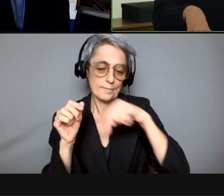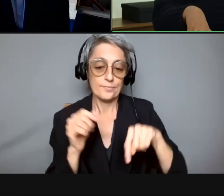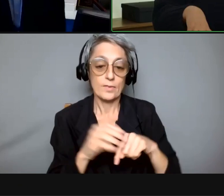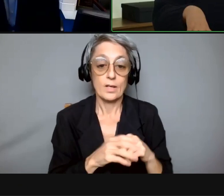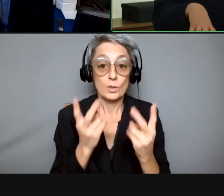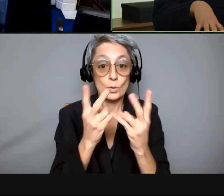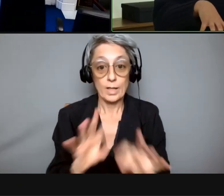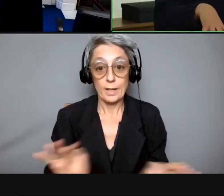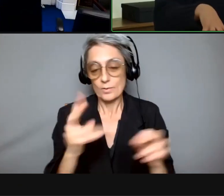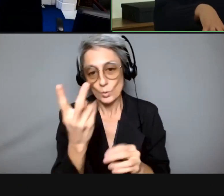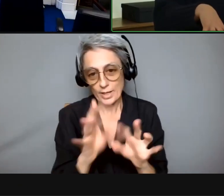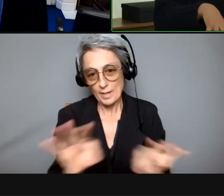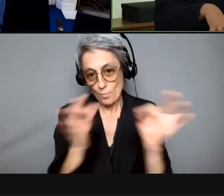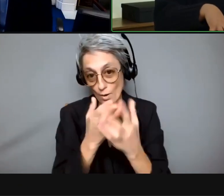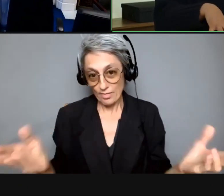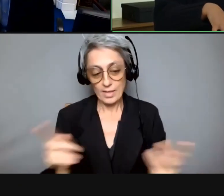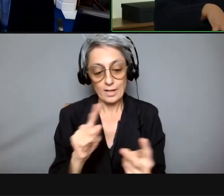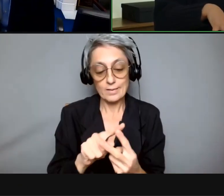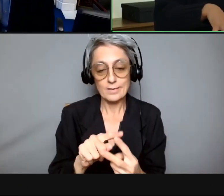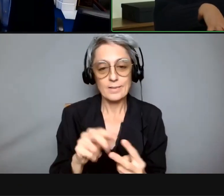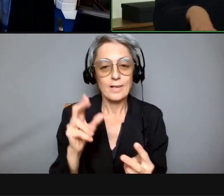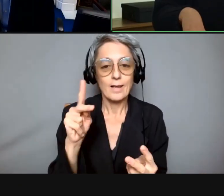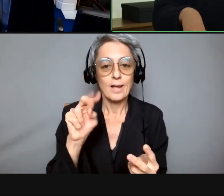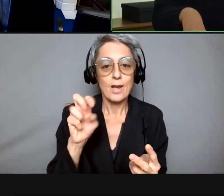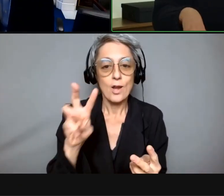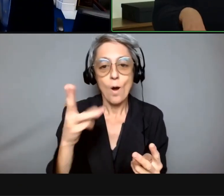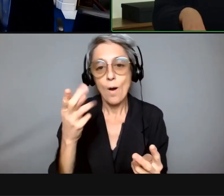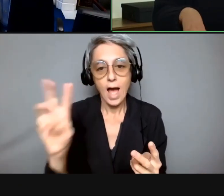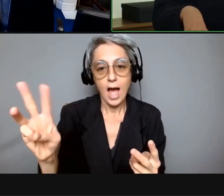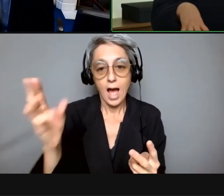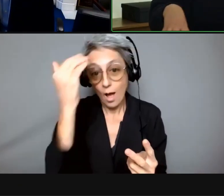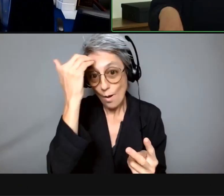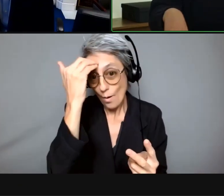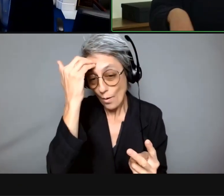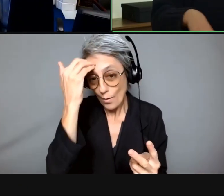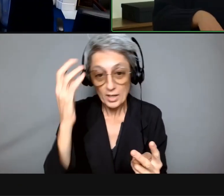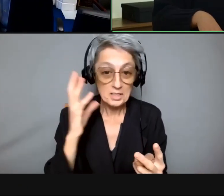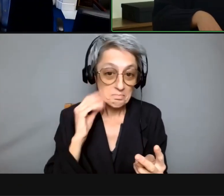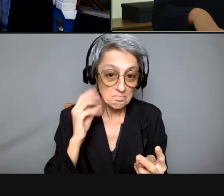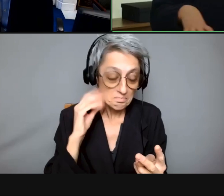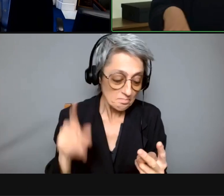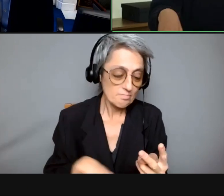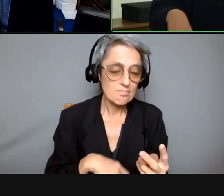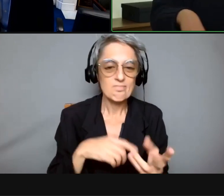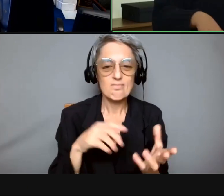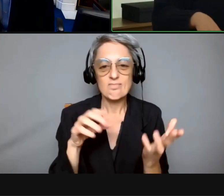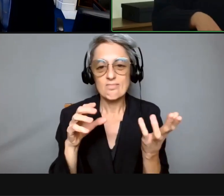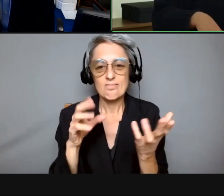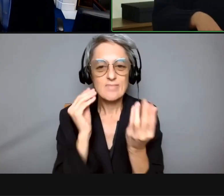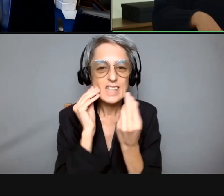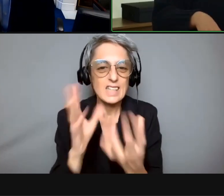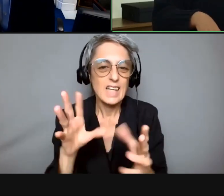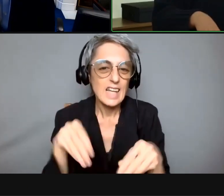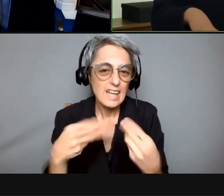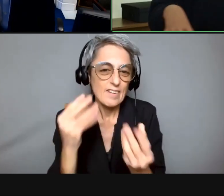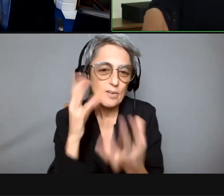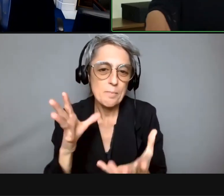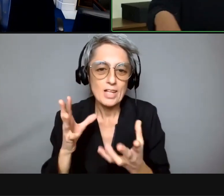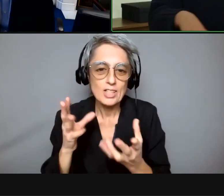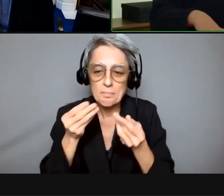passing on that technical assistance and information. And that's probably a role your office is spending a lot of time on and you